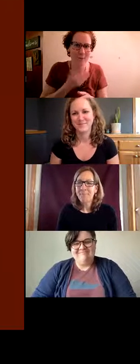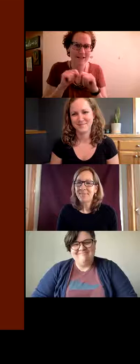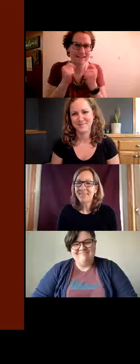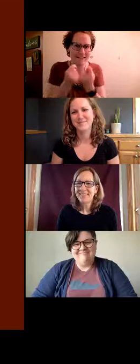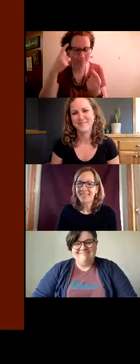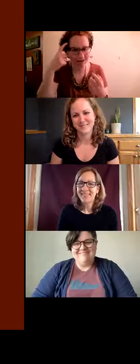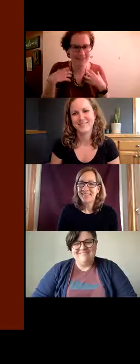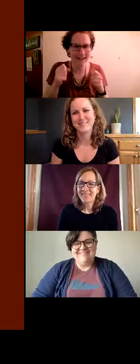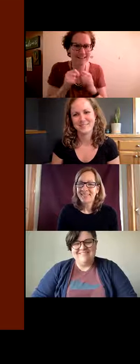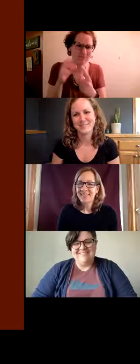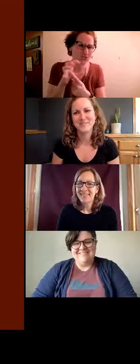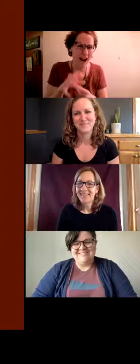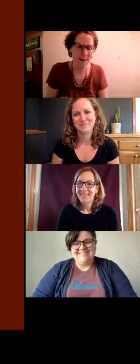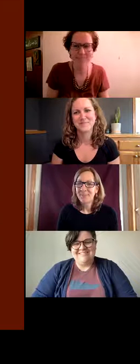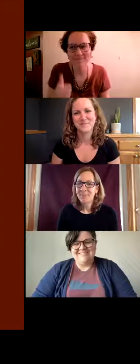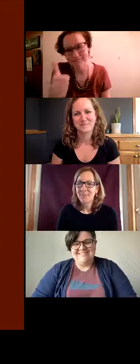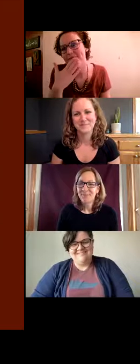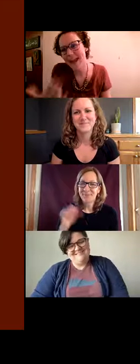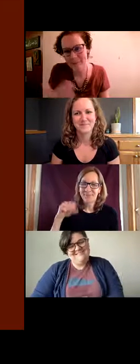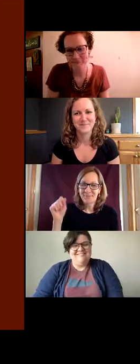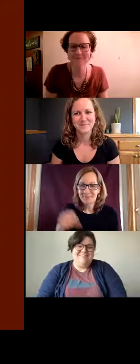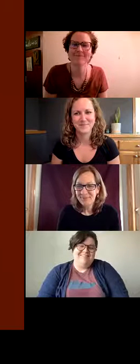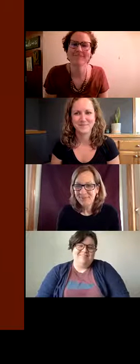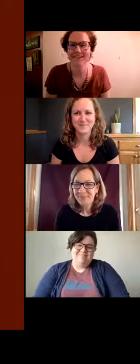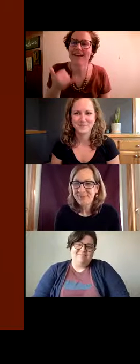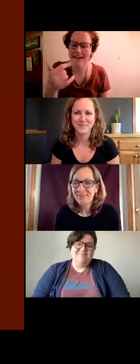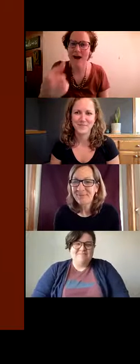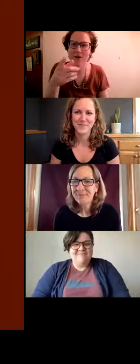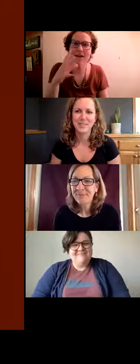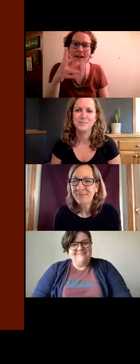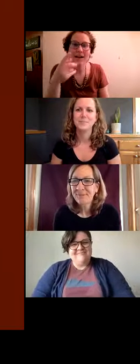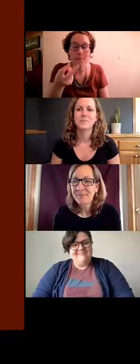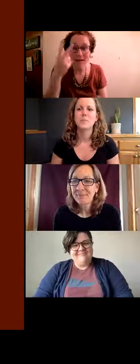Chelsea: Yes, we're so happy to have Heather on our mental health team. It is the best team.